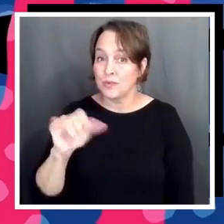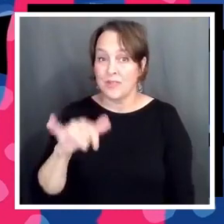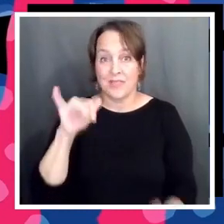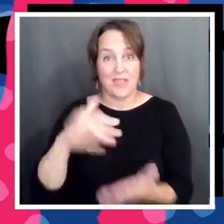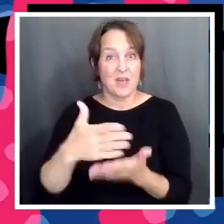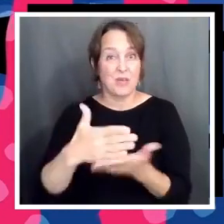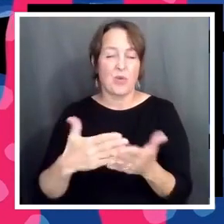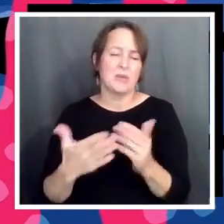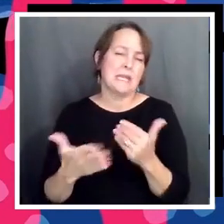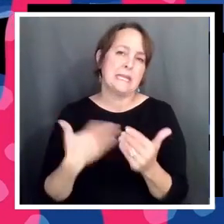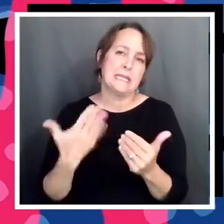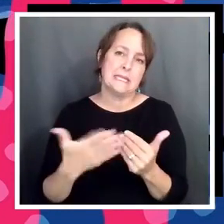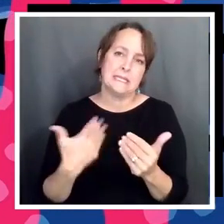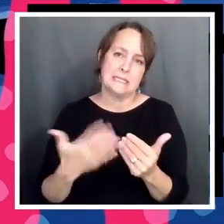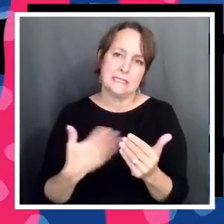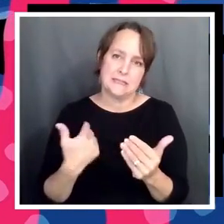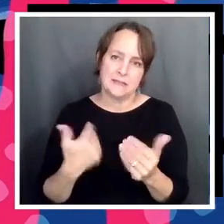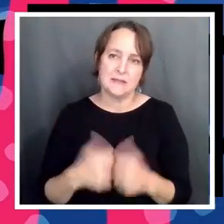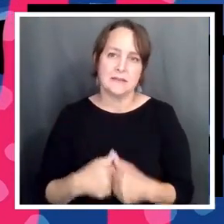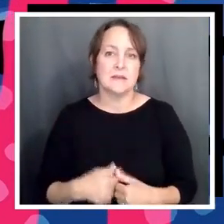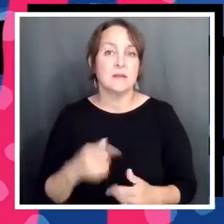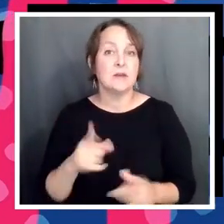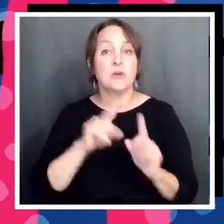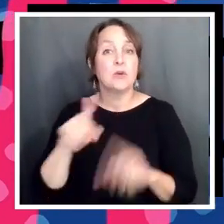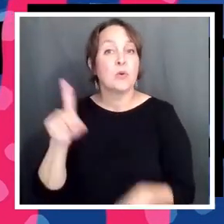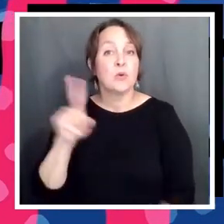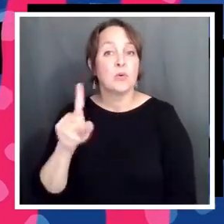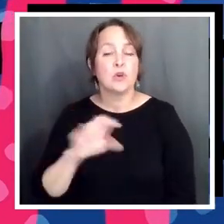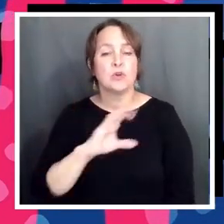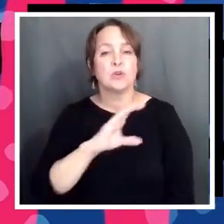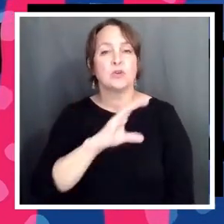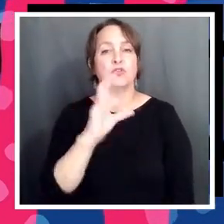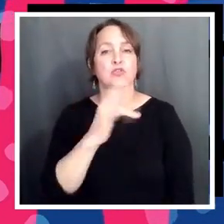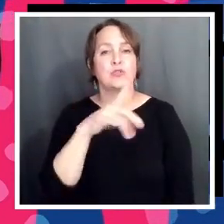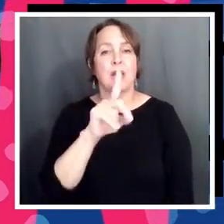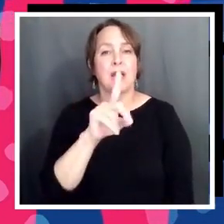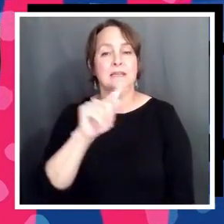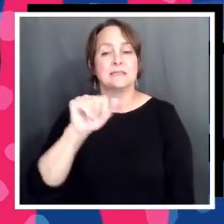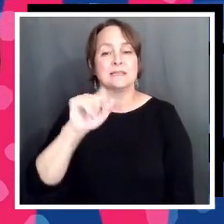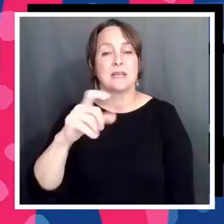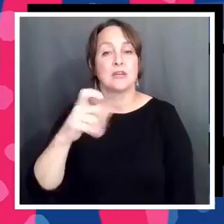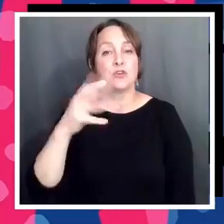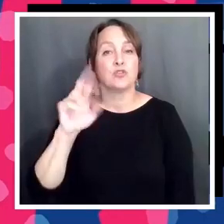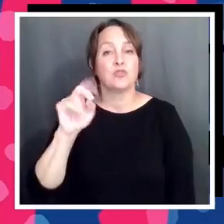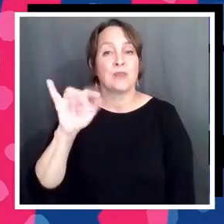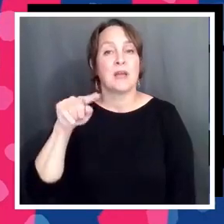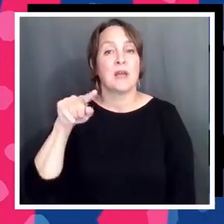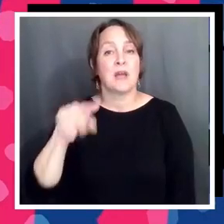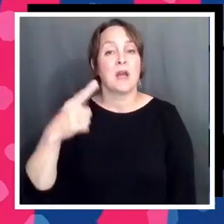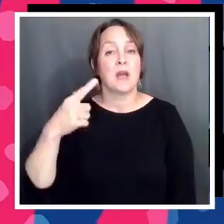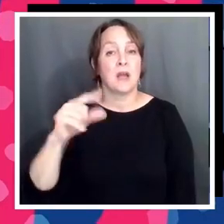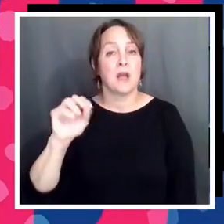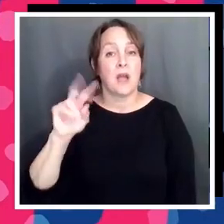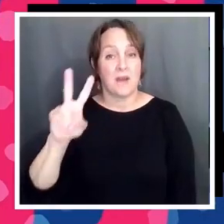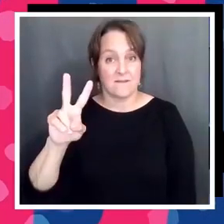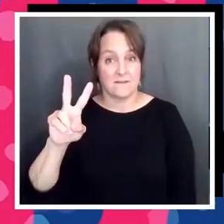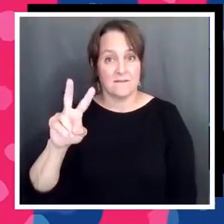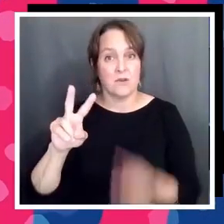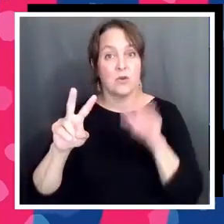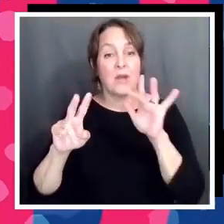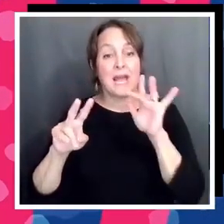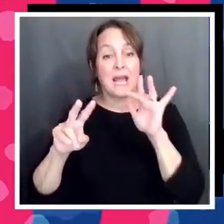YOU HAVE TO SIGN UP.